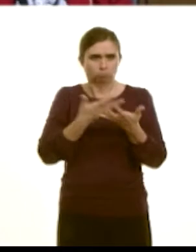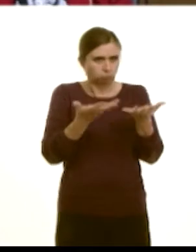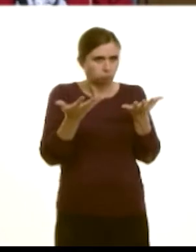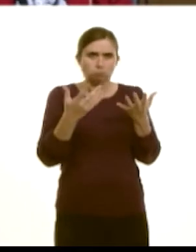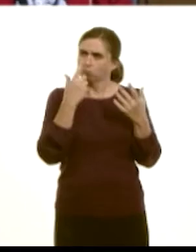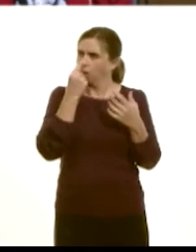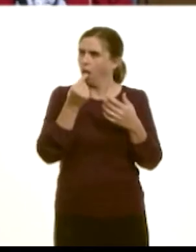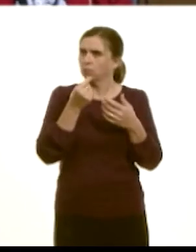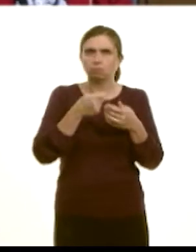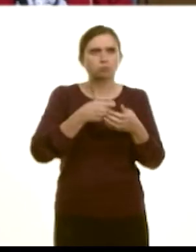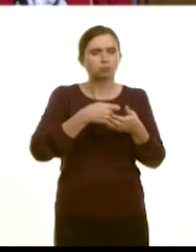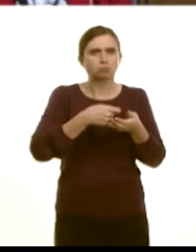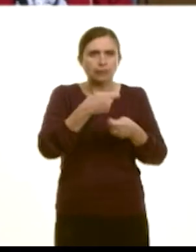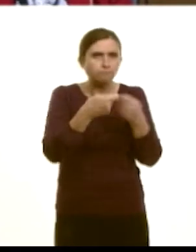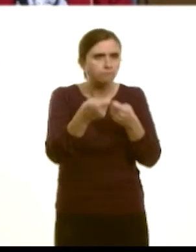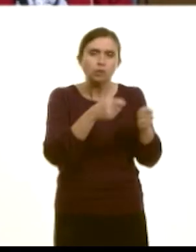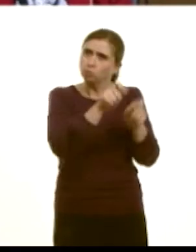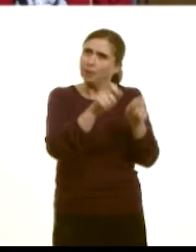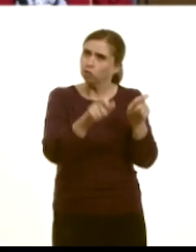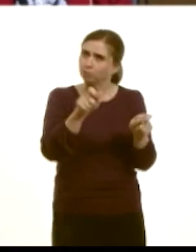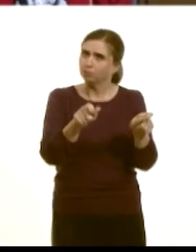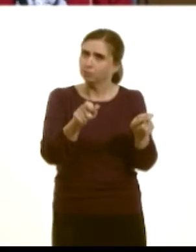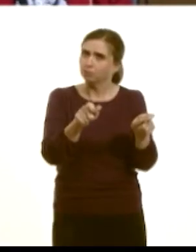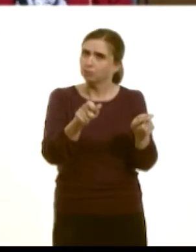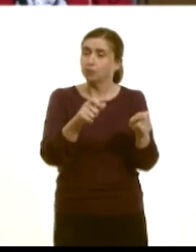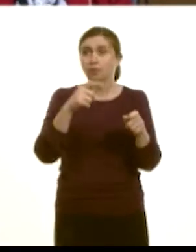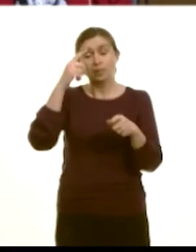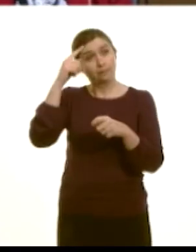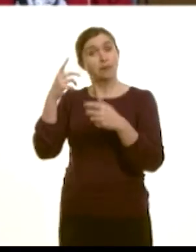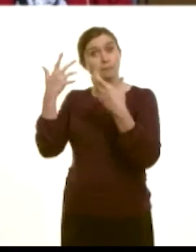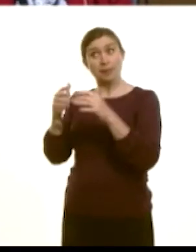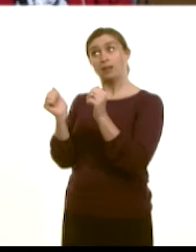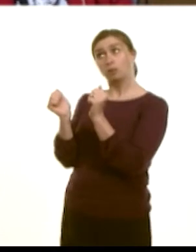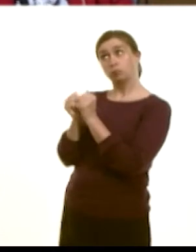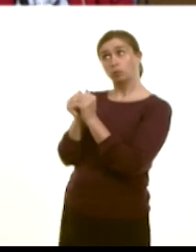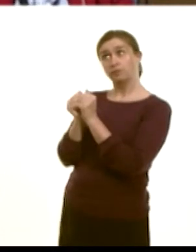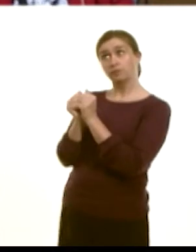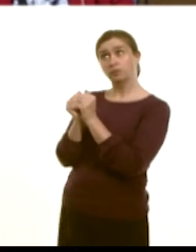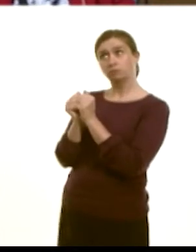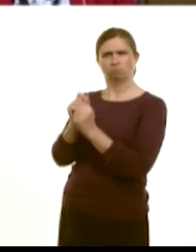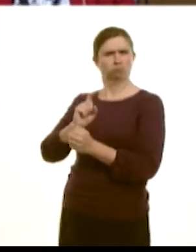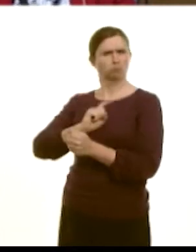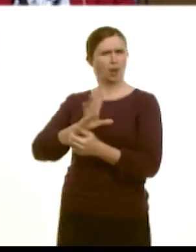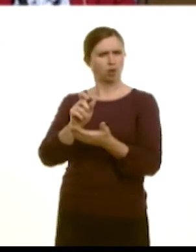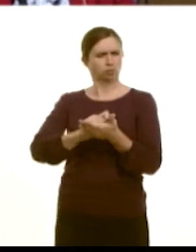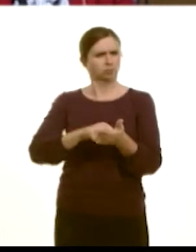If they are routinely available and have been approved, there is no reason why they should not be prescribed.